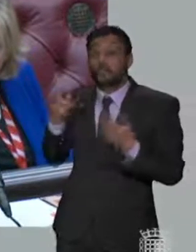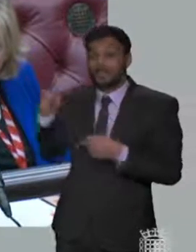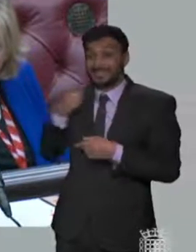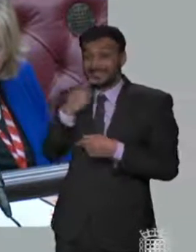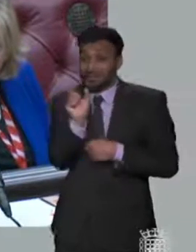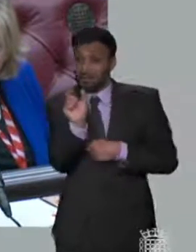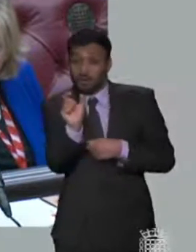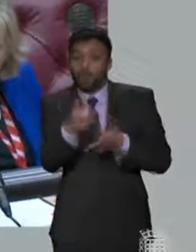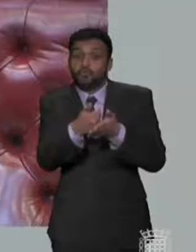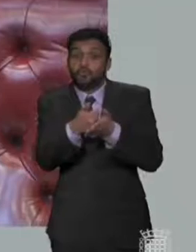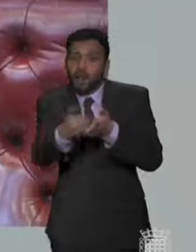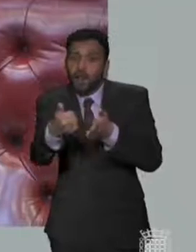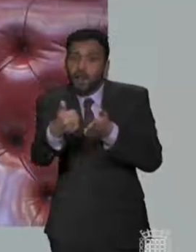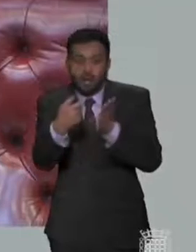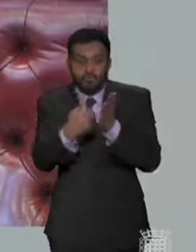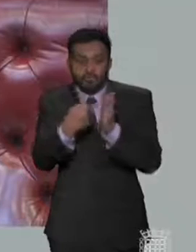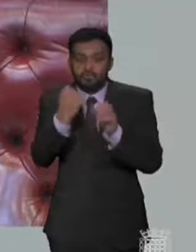on what each relevant ministerial department